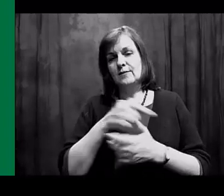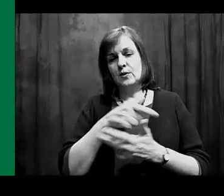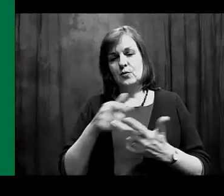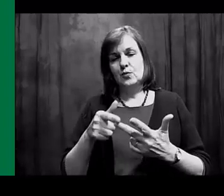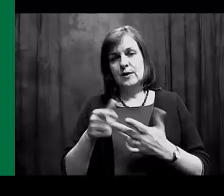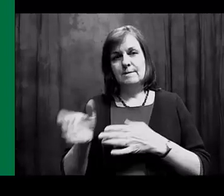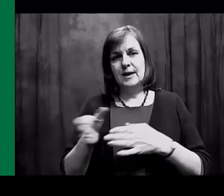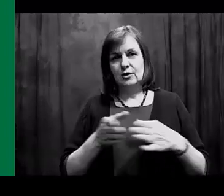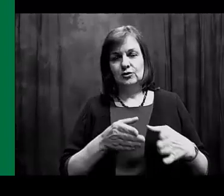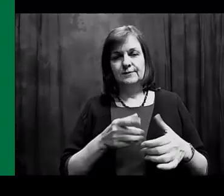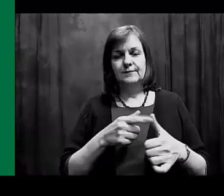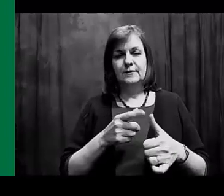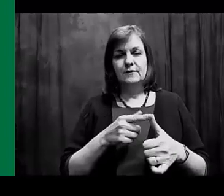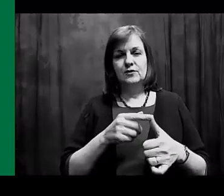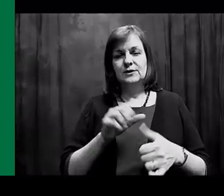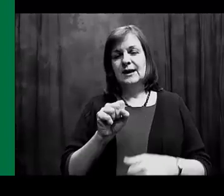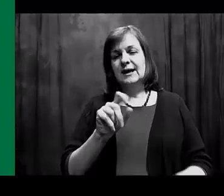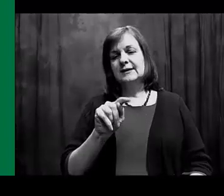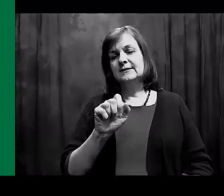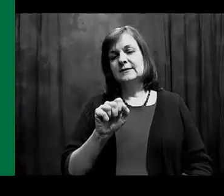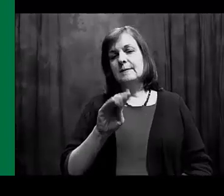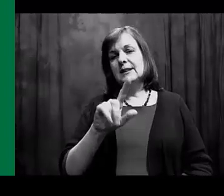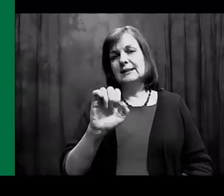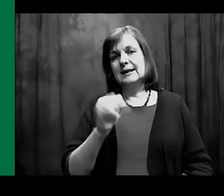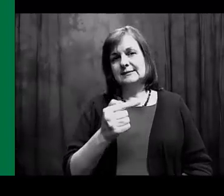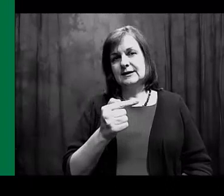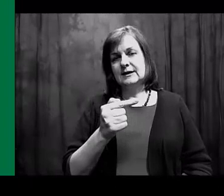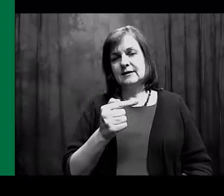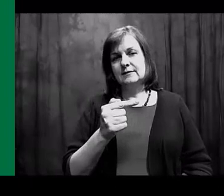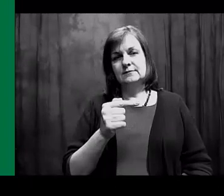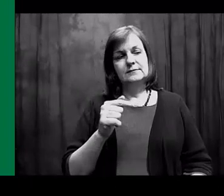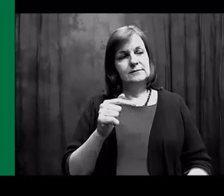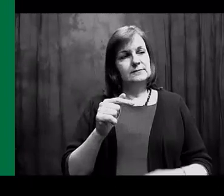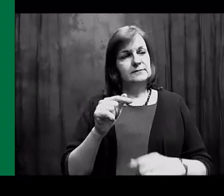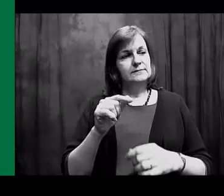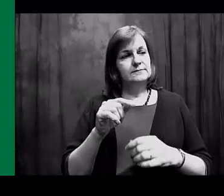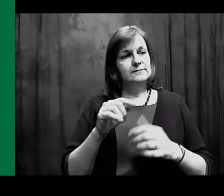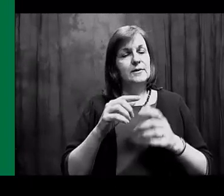called stabilizing selection -- so basically everybody becomes average